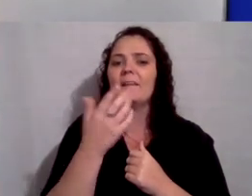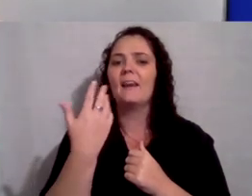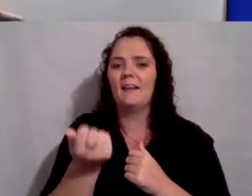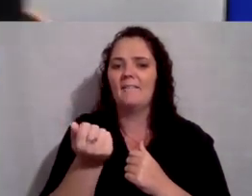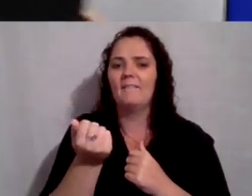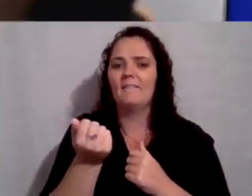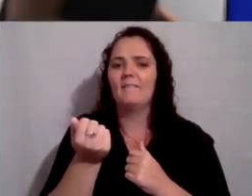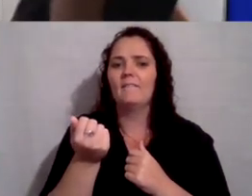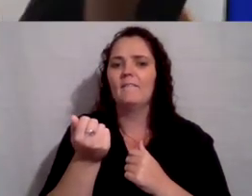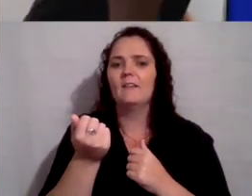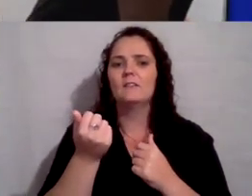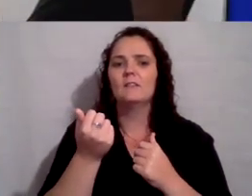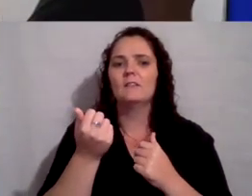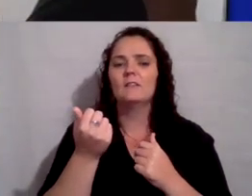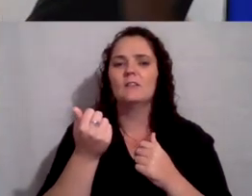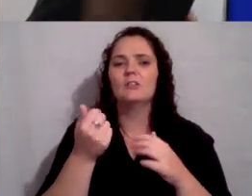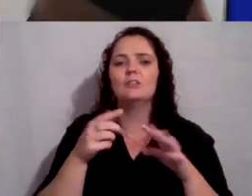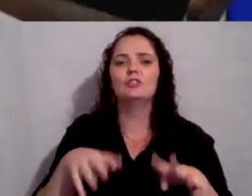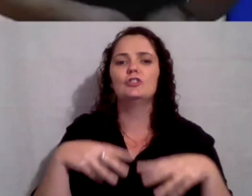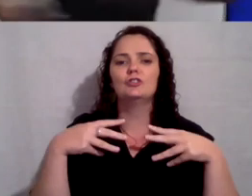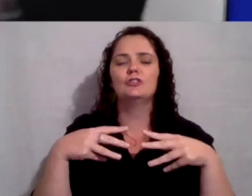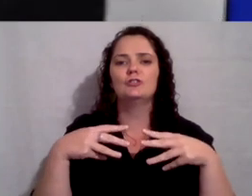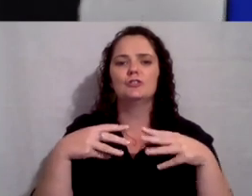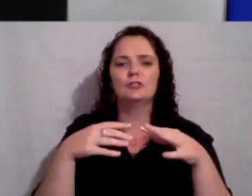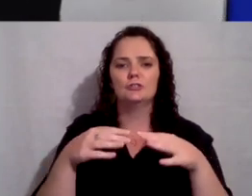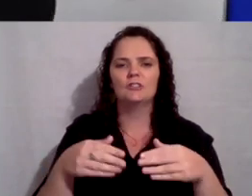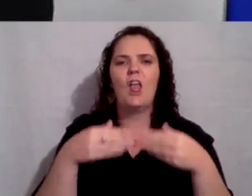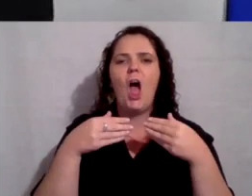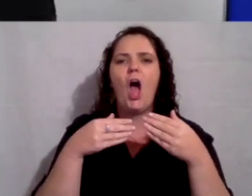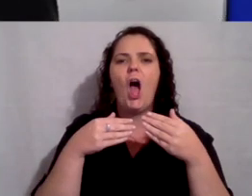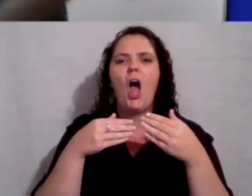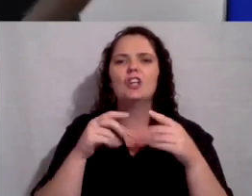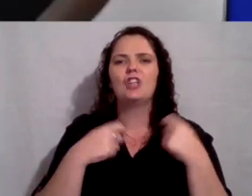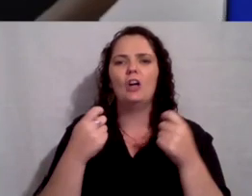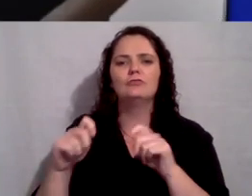are going to put on some some stockings here, long socks and that